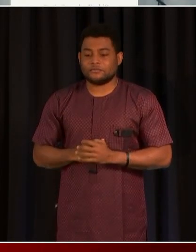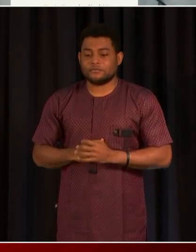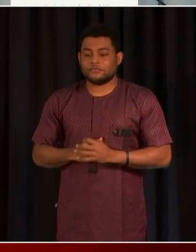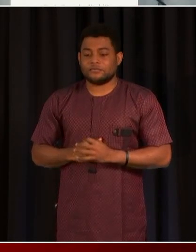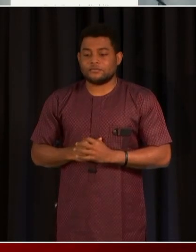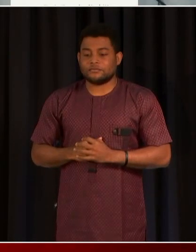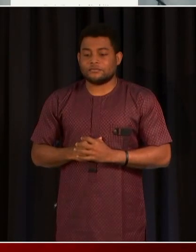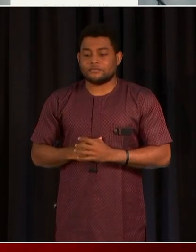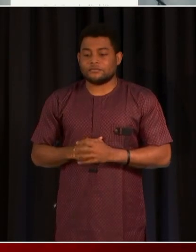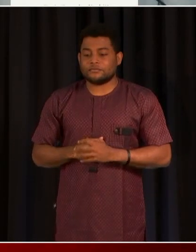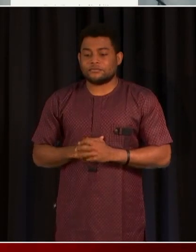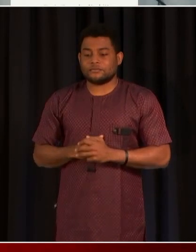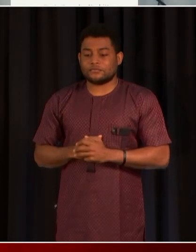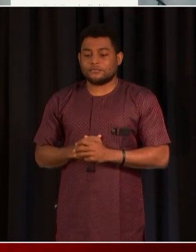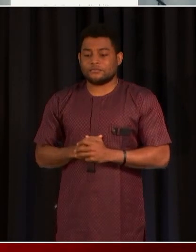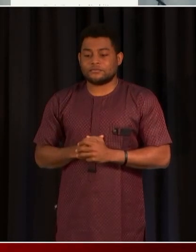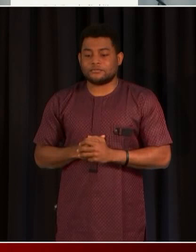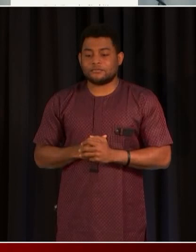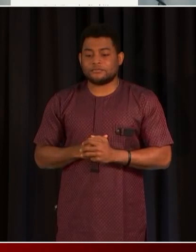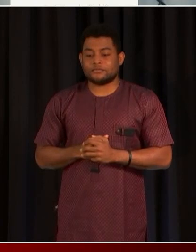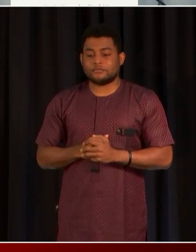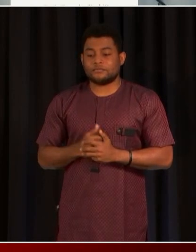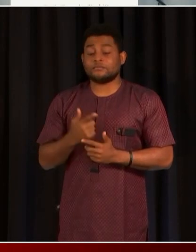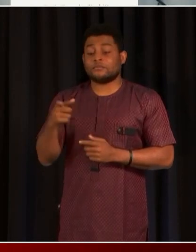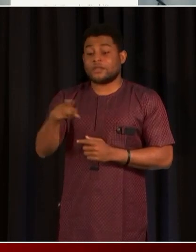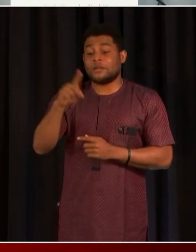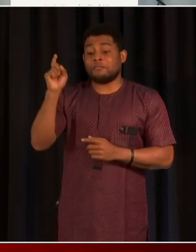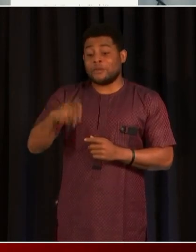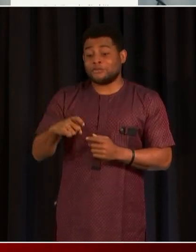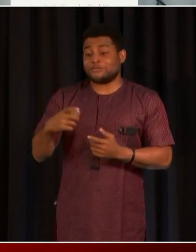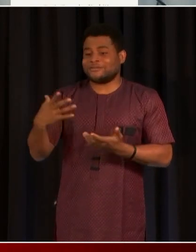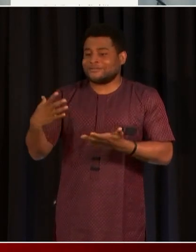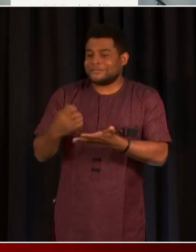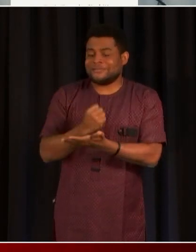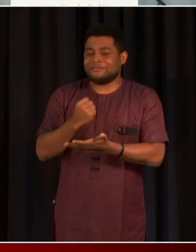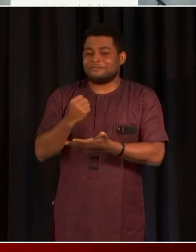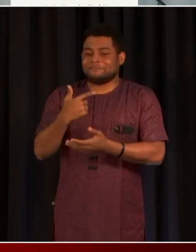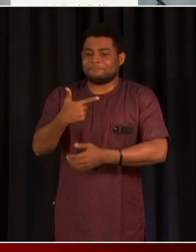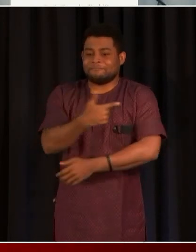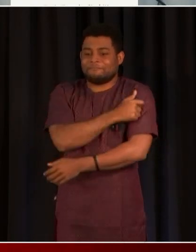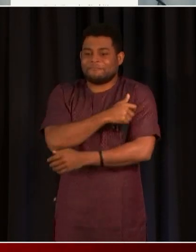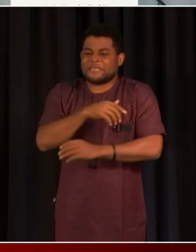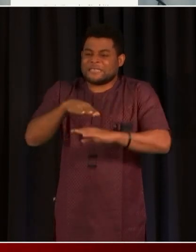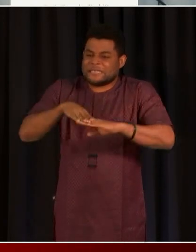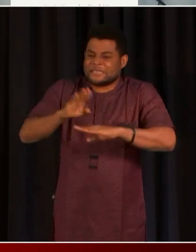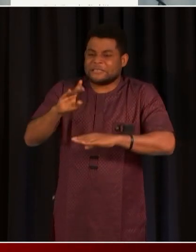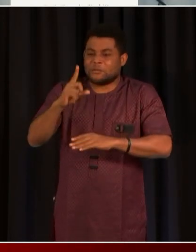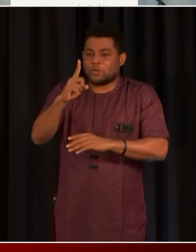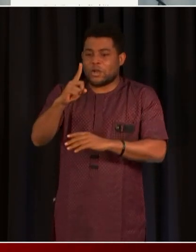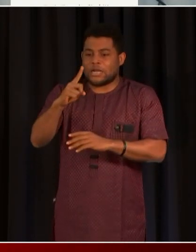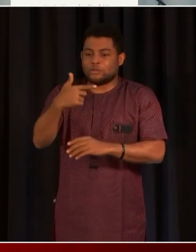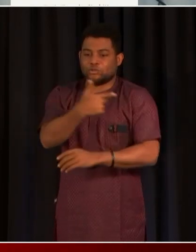to make sure that all of our health professionals and health care workers. Have the most up-to-date information